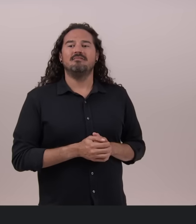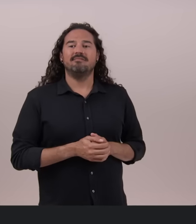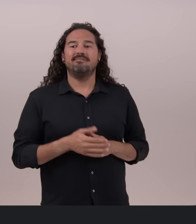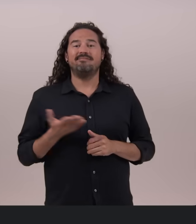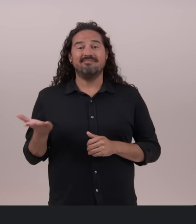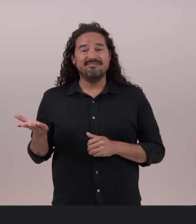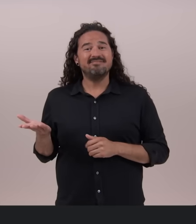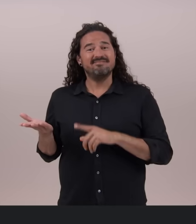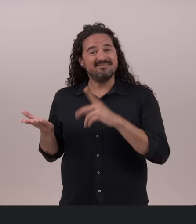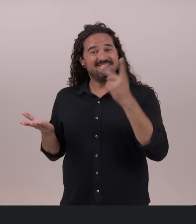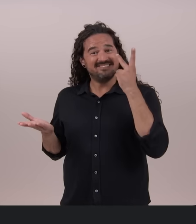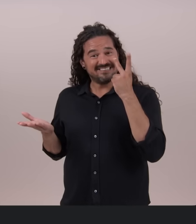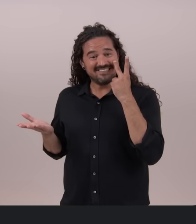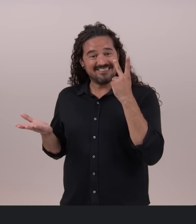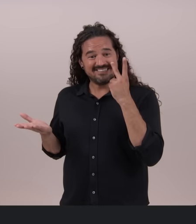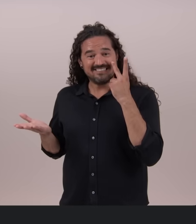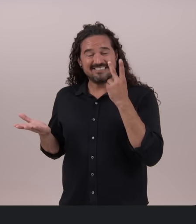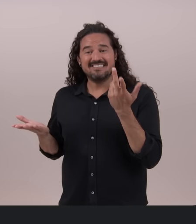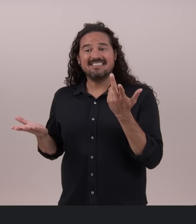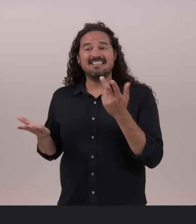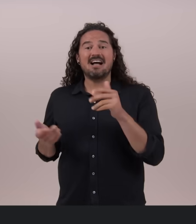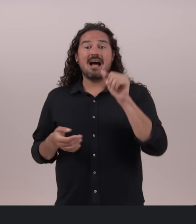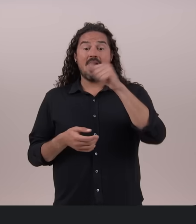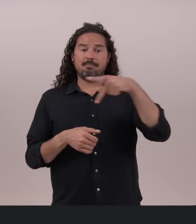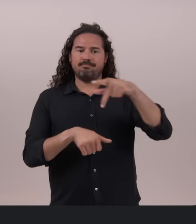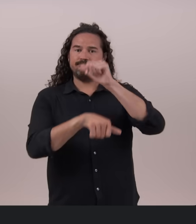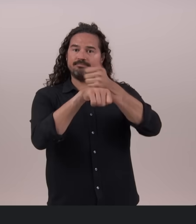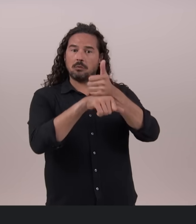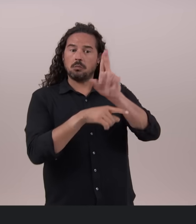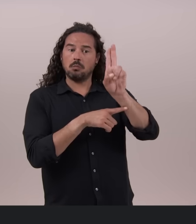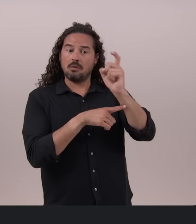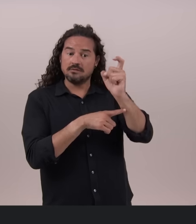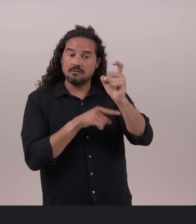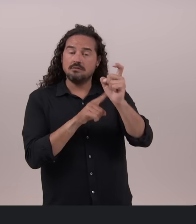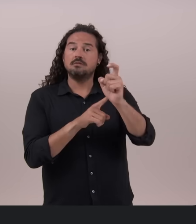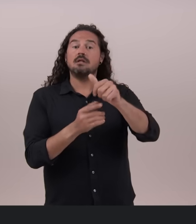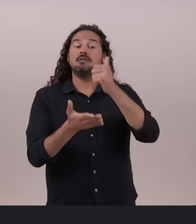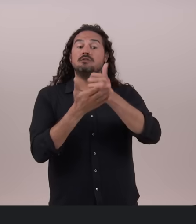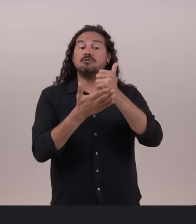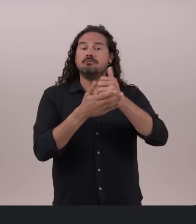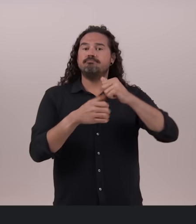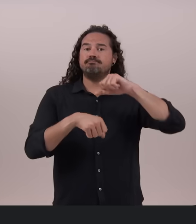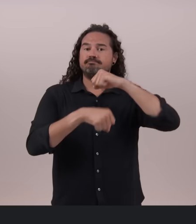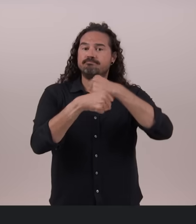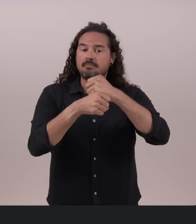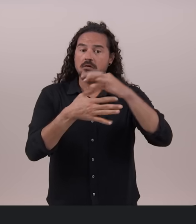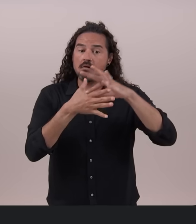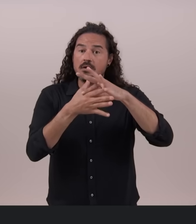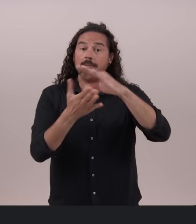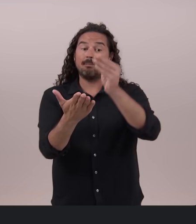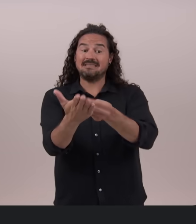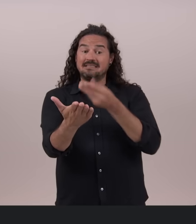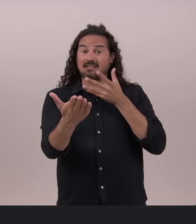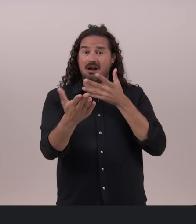The app defines the UX, and then the agent creates the content and metadata needed for it on the fly.